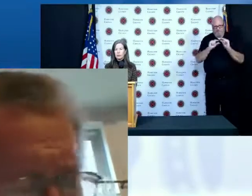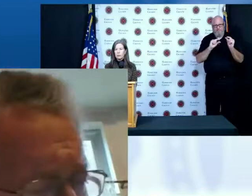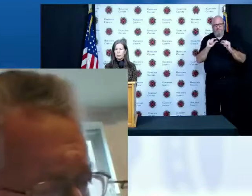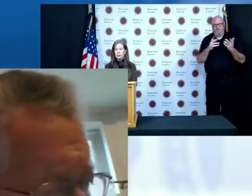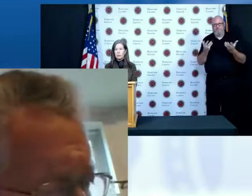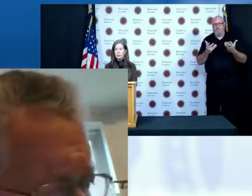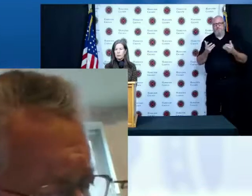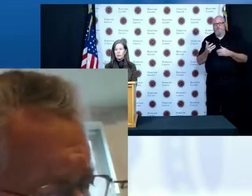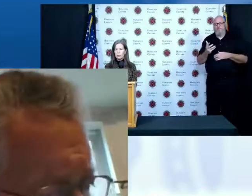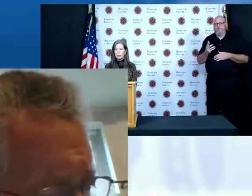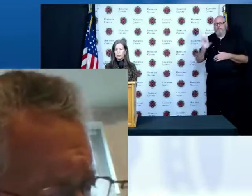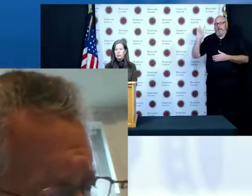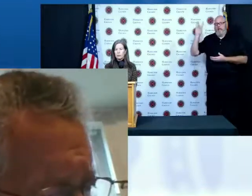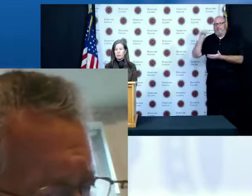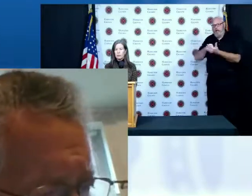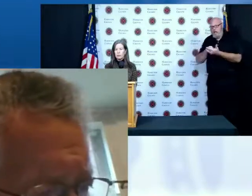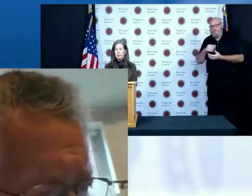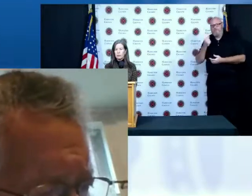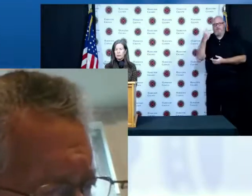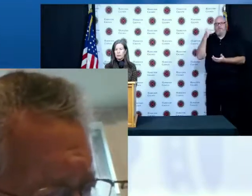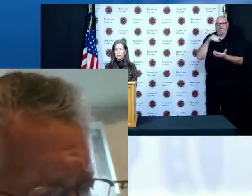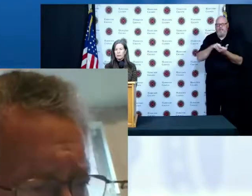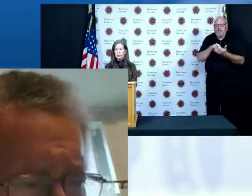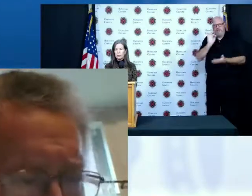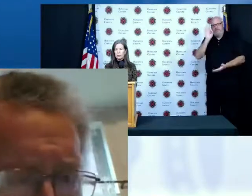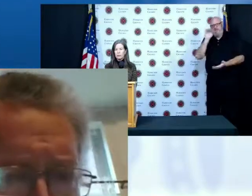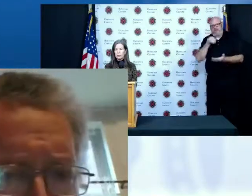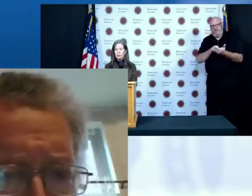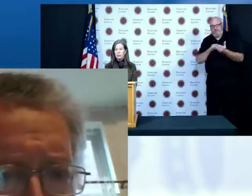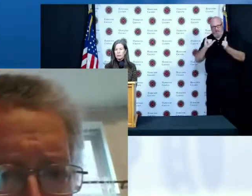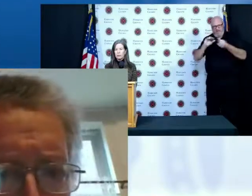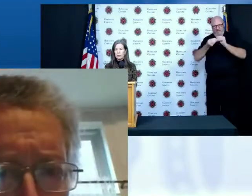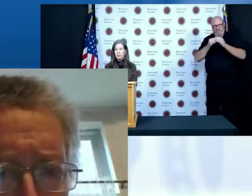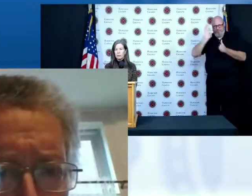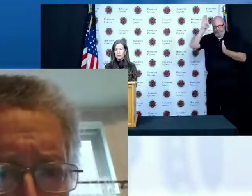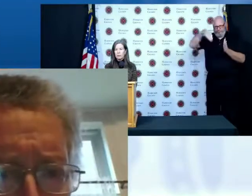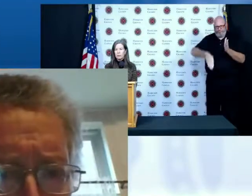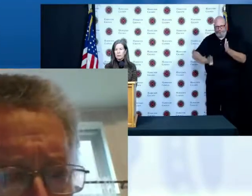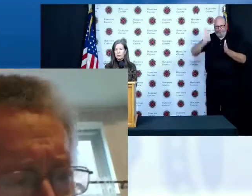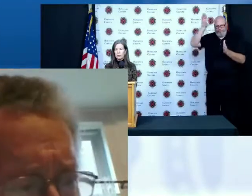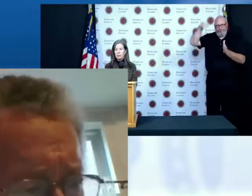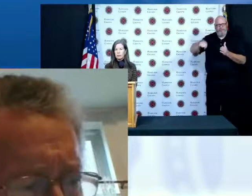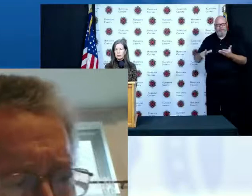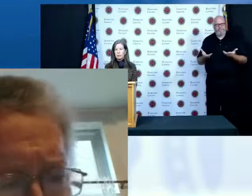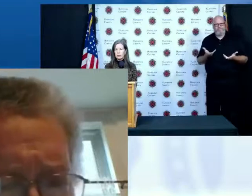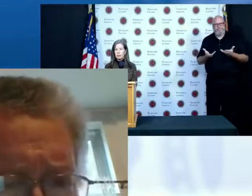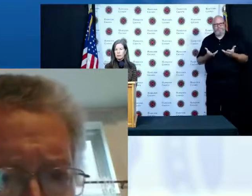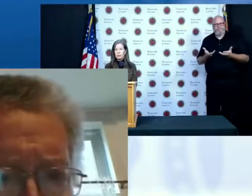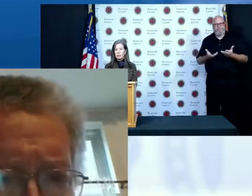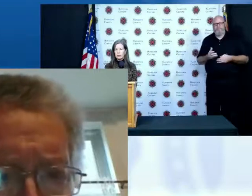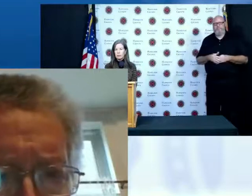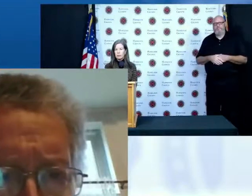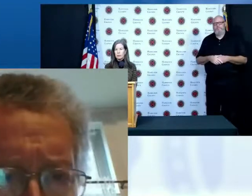what explanation have you been given if any as to why there is not a consistent baseline level